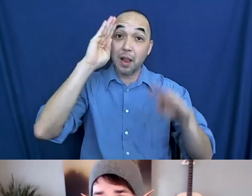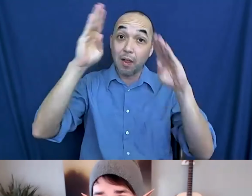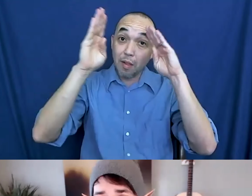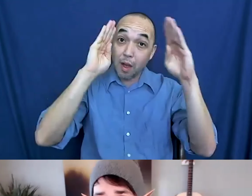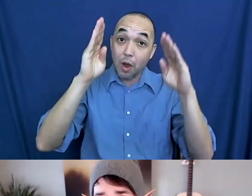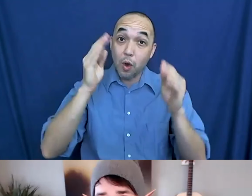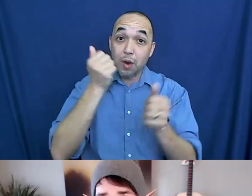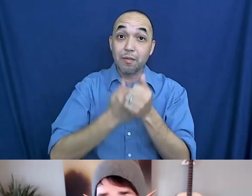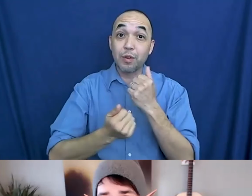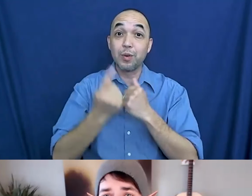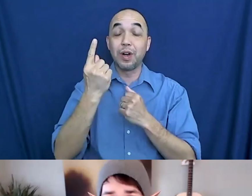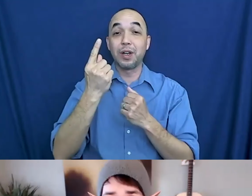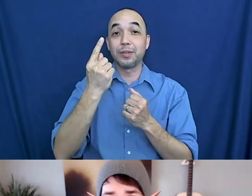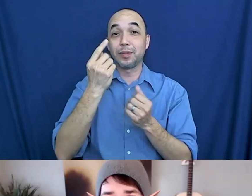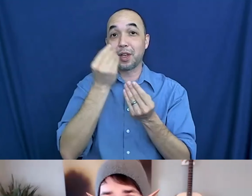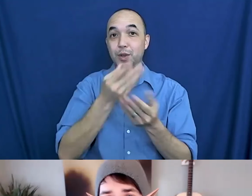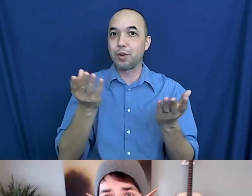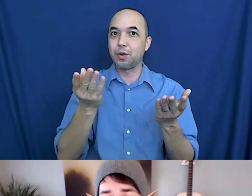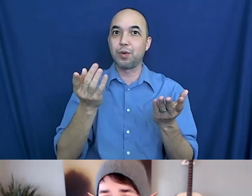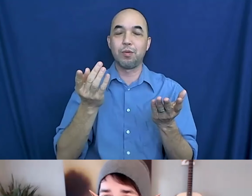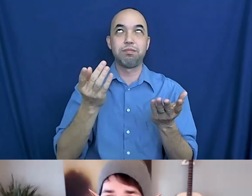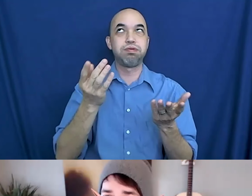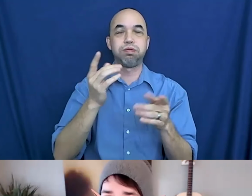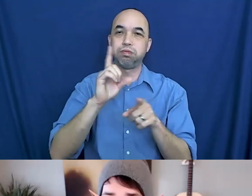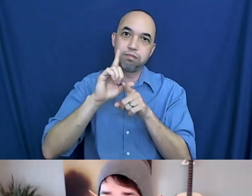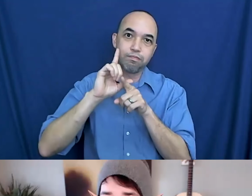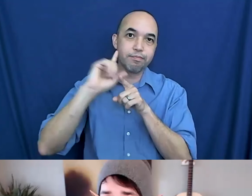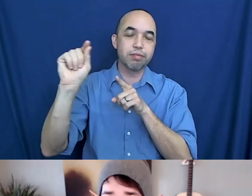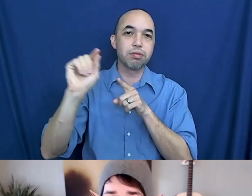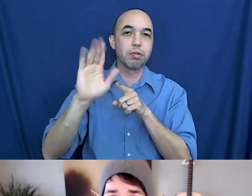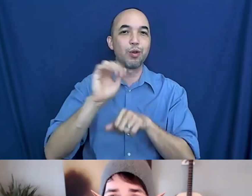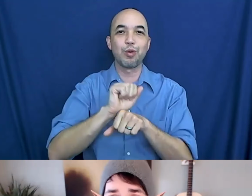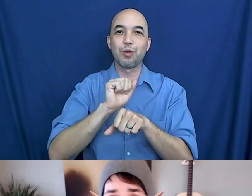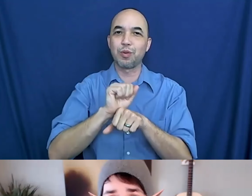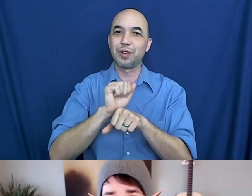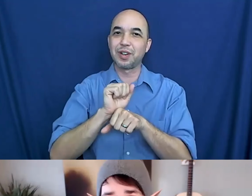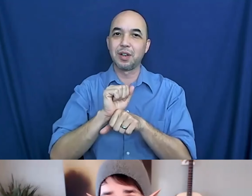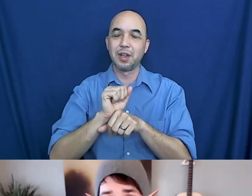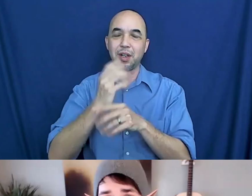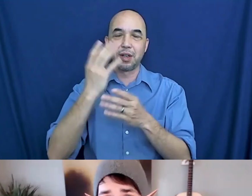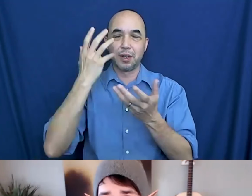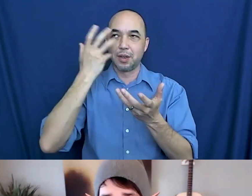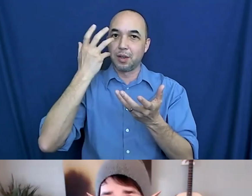USUAL. WE ALWAYS GO, MAYBE THIS WILL BE IT. MAYBE WE HAVE GOTTEN TO OUR